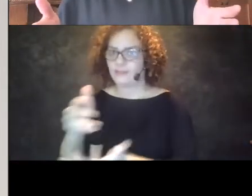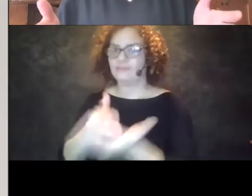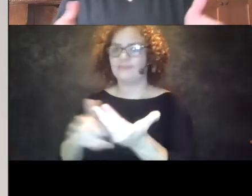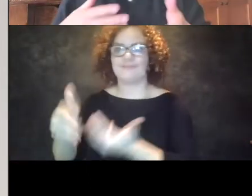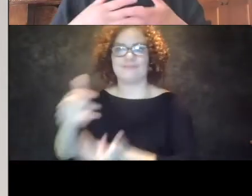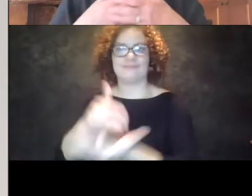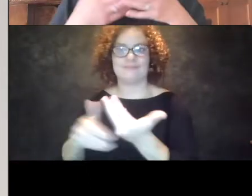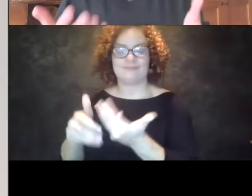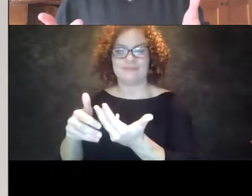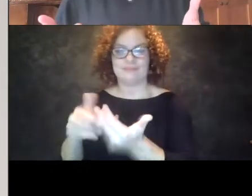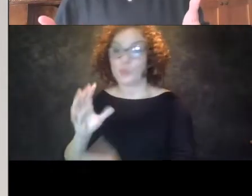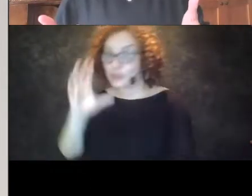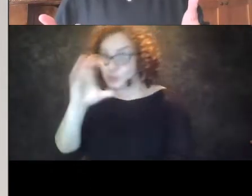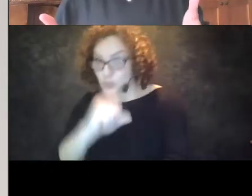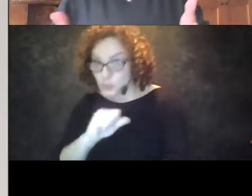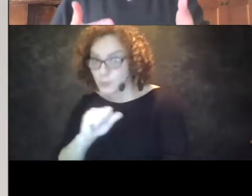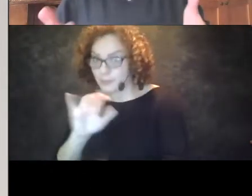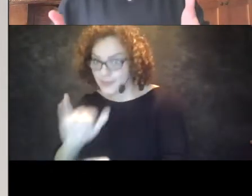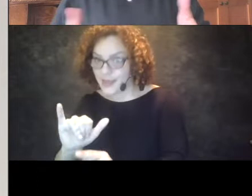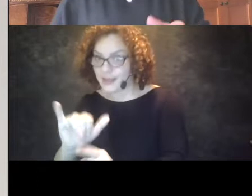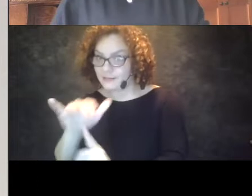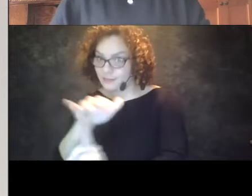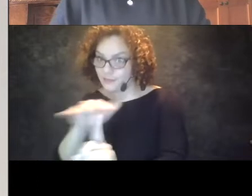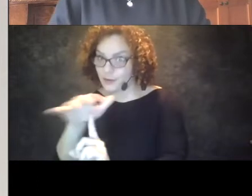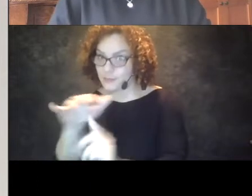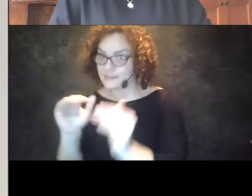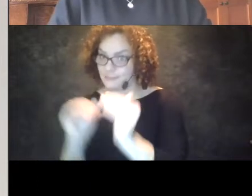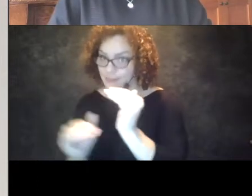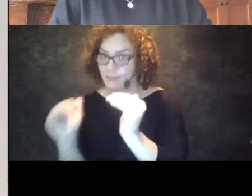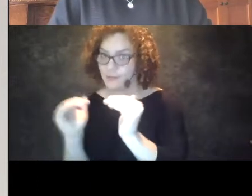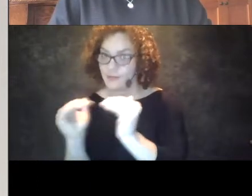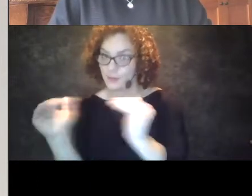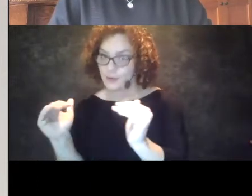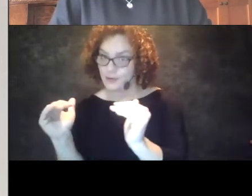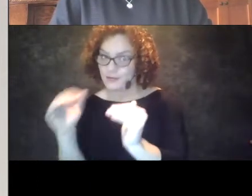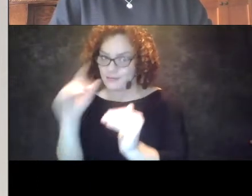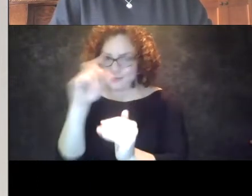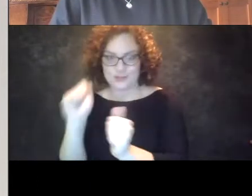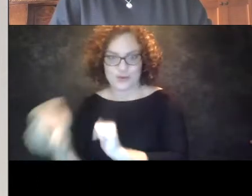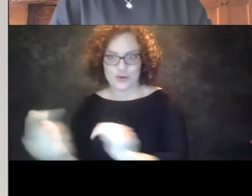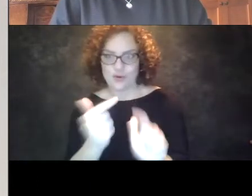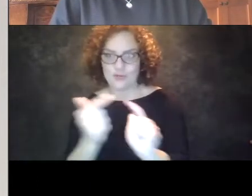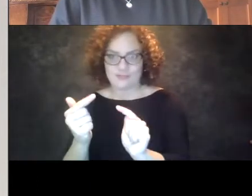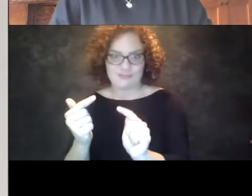there. And it's an equitable situation, because everybody is having their particular support